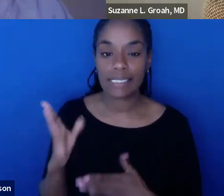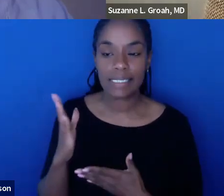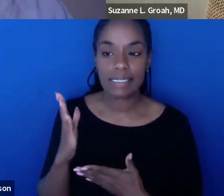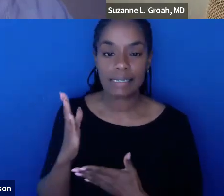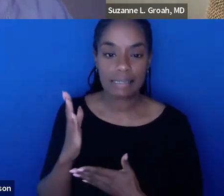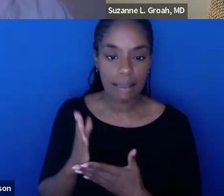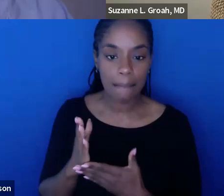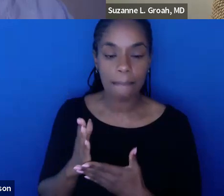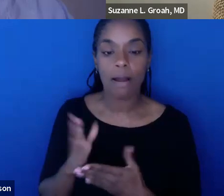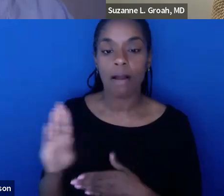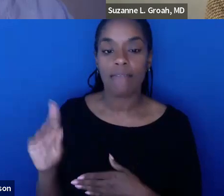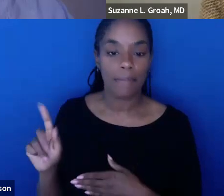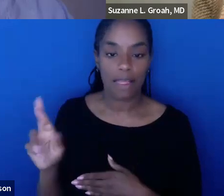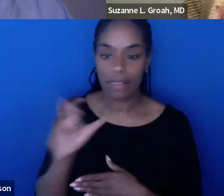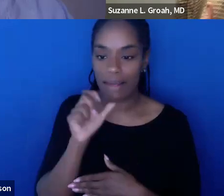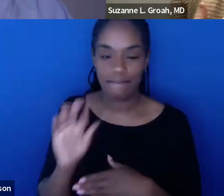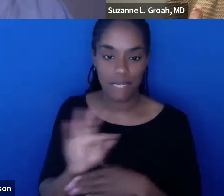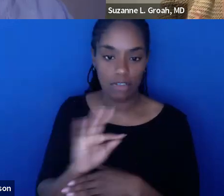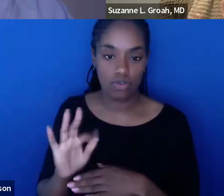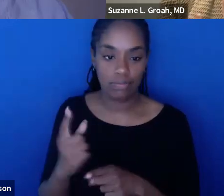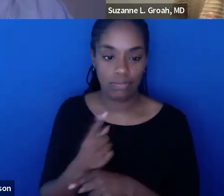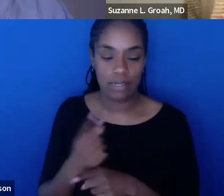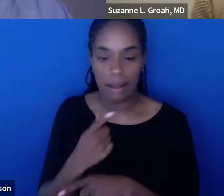because of an issue with the neurologic system basically.